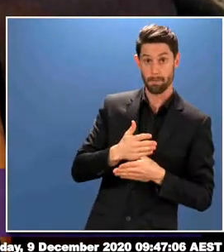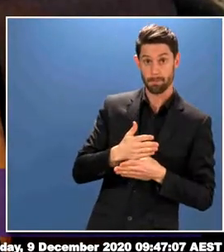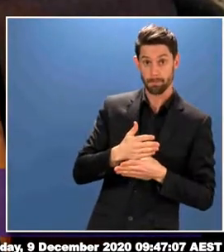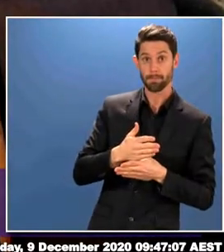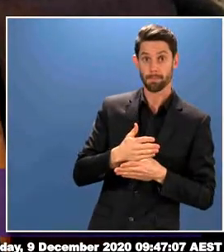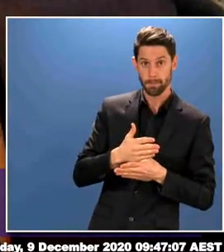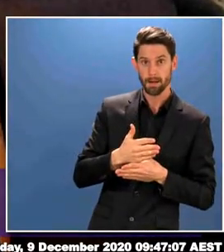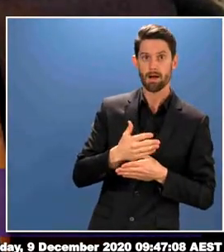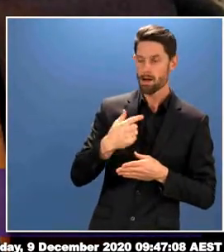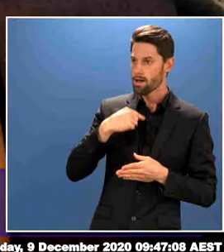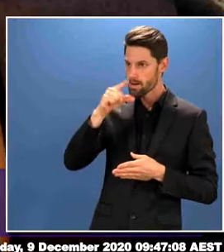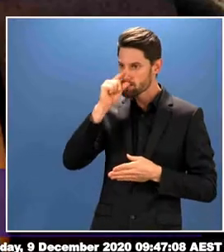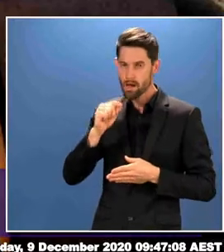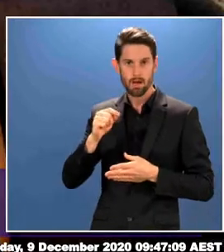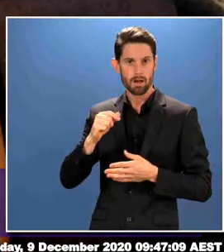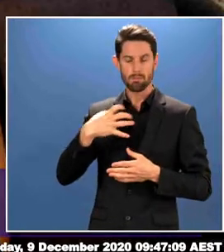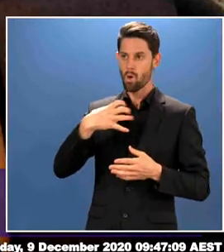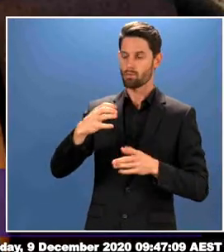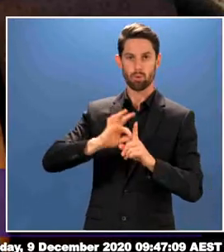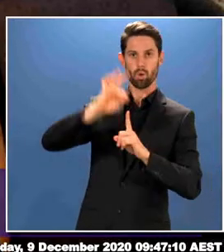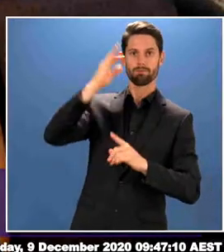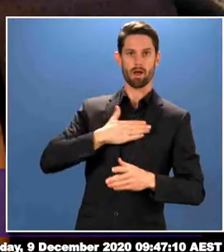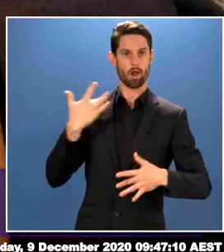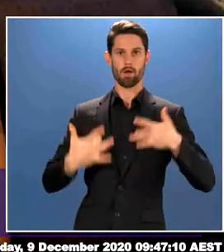change, both within their personal lives but also within